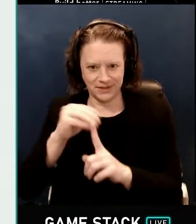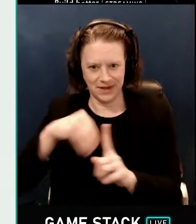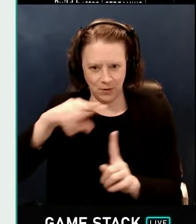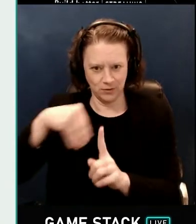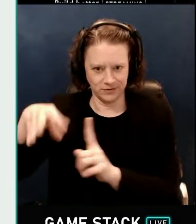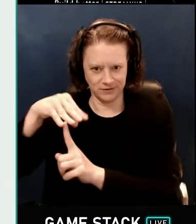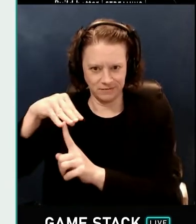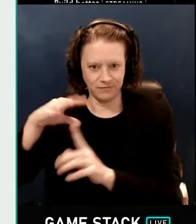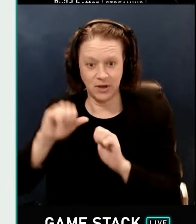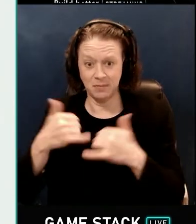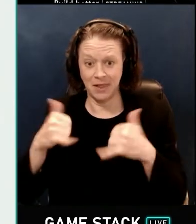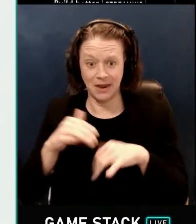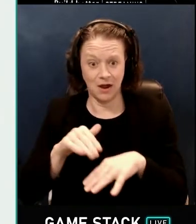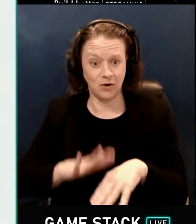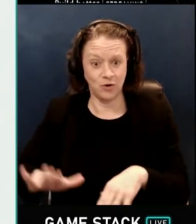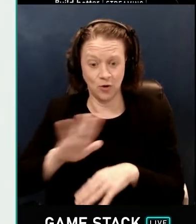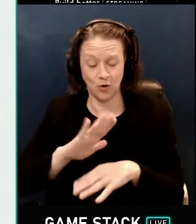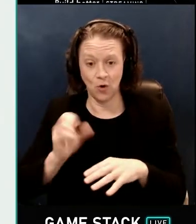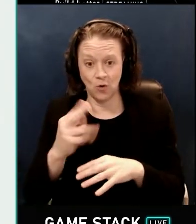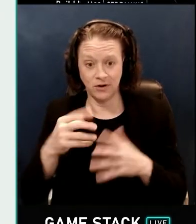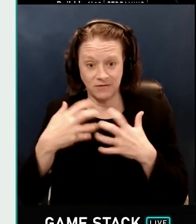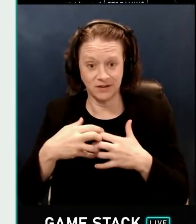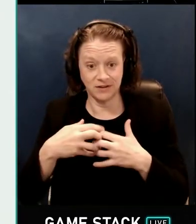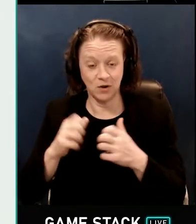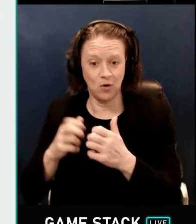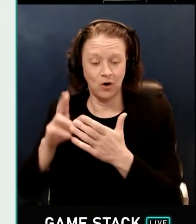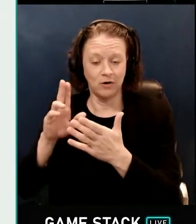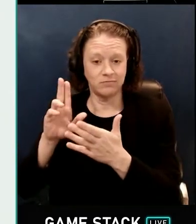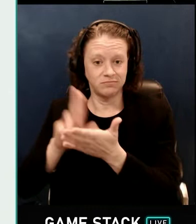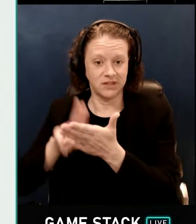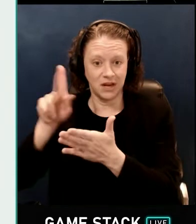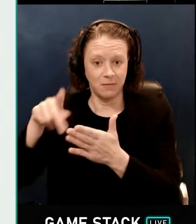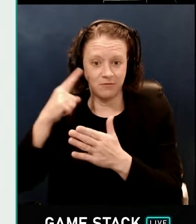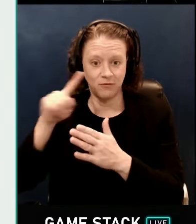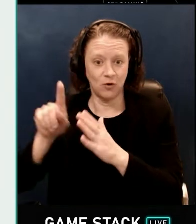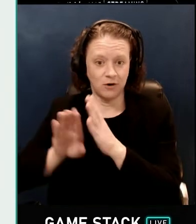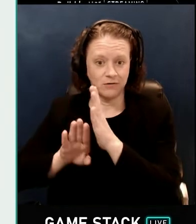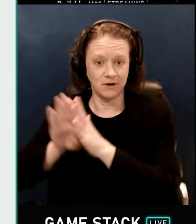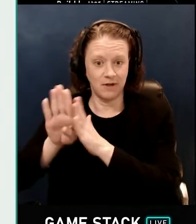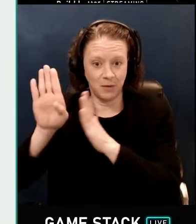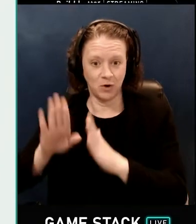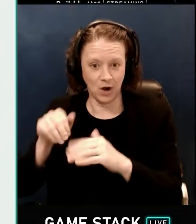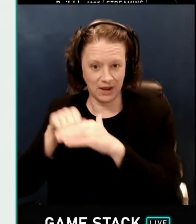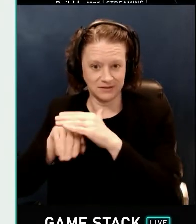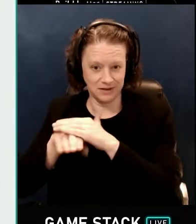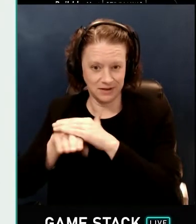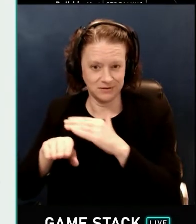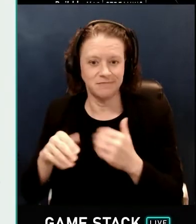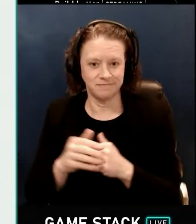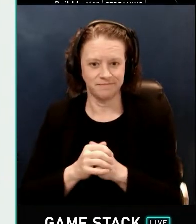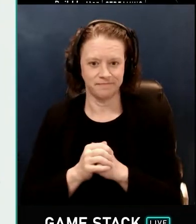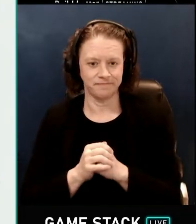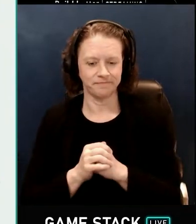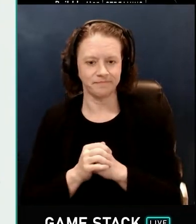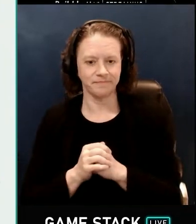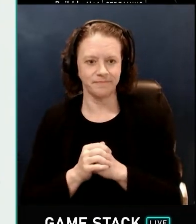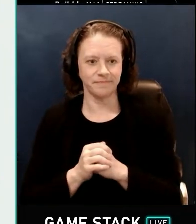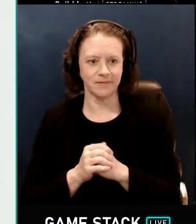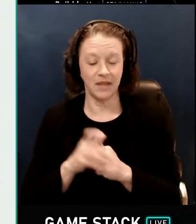Sign up for the app or talk to your Microsoft Representative for developer access. And if you are one of those developers,